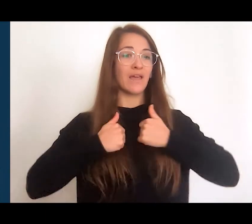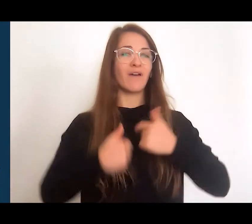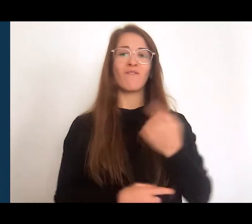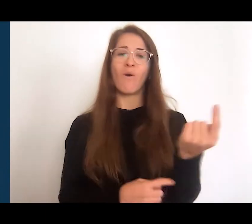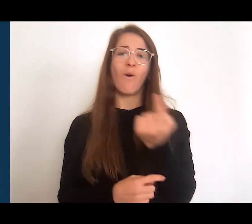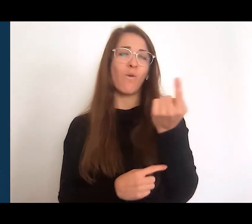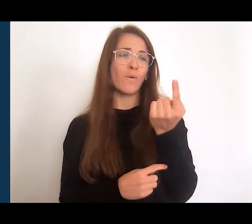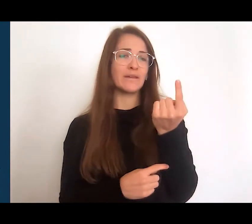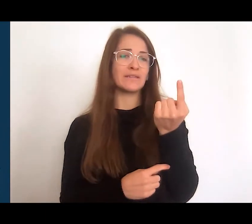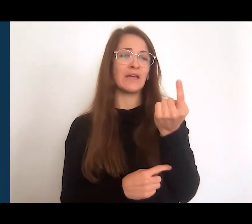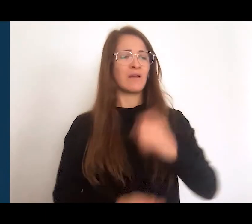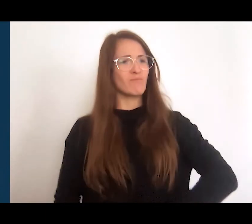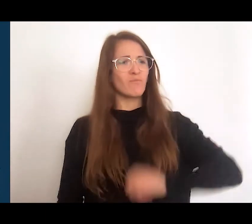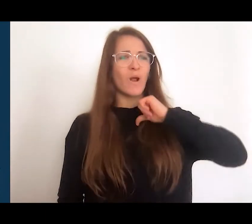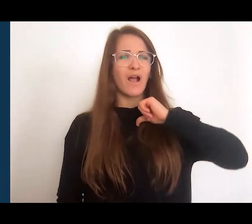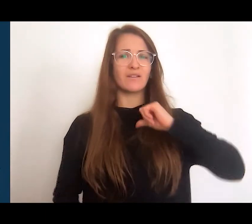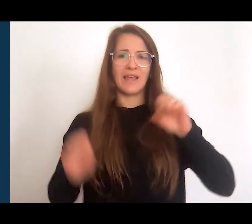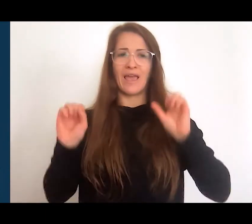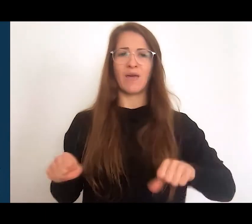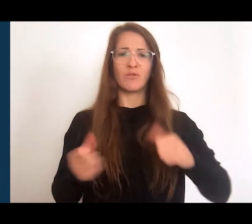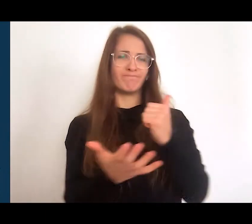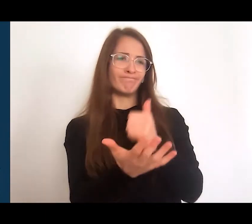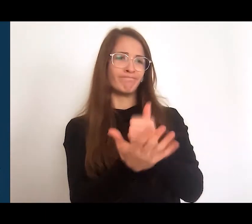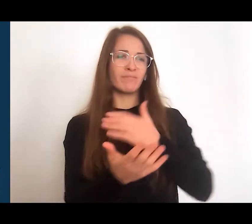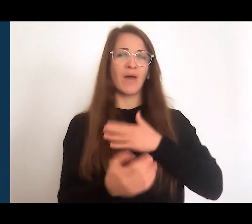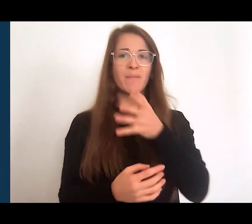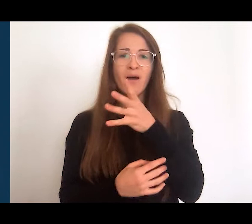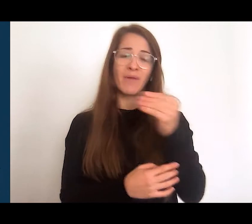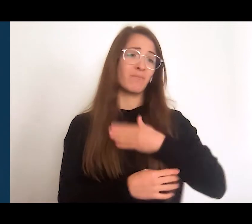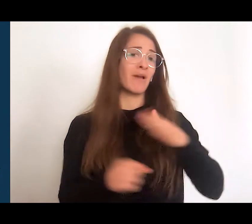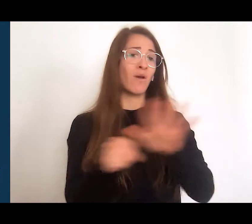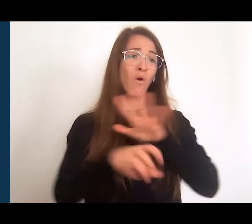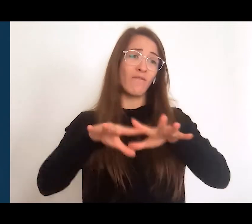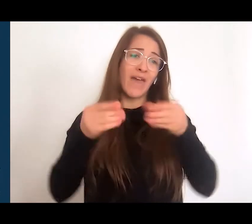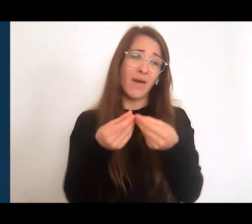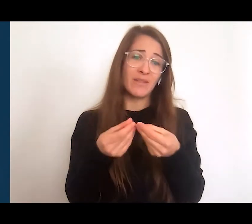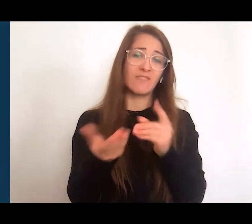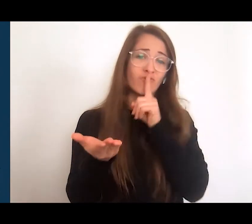MY ENTIRE LIFE. I HAVE ALWAYS BEEN PROUD TO BE ABLE TO DO THAT FOR MY MOTHER